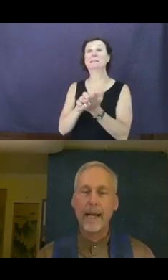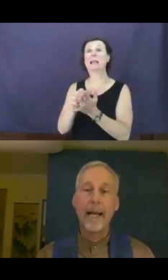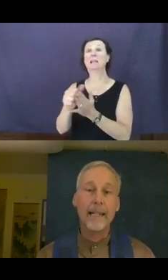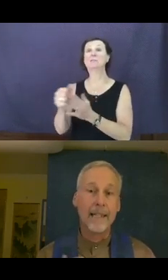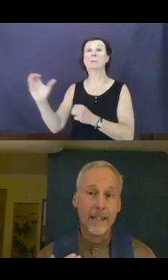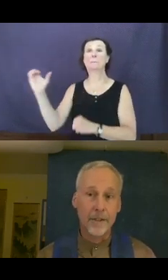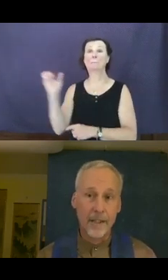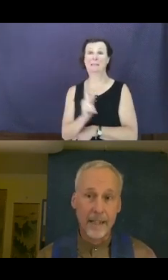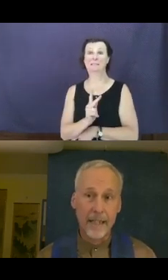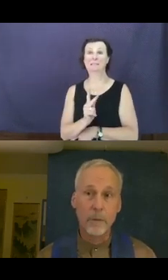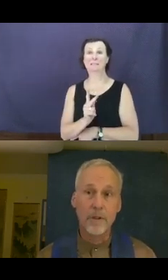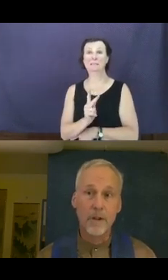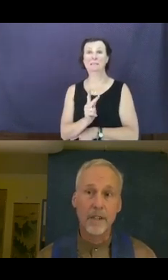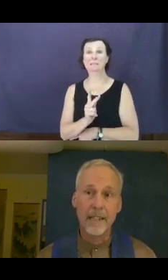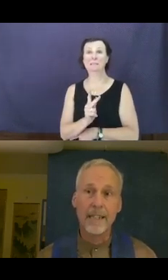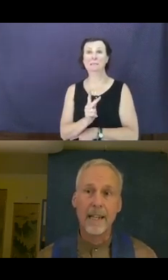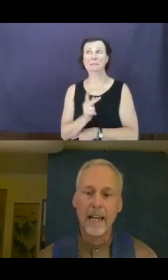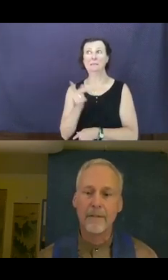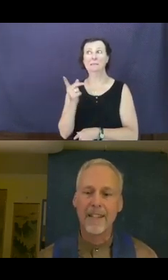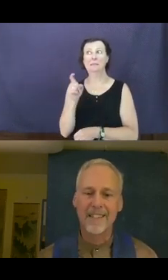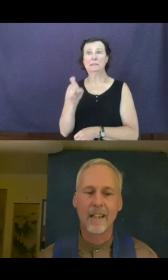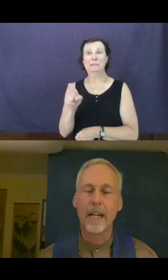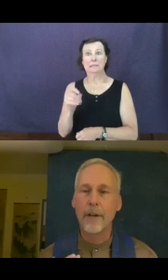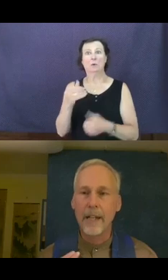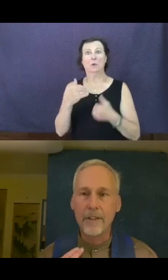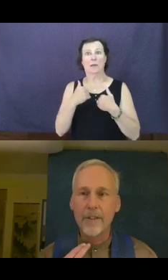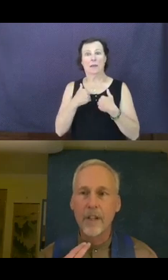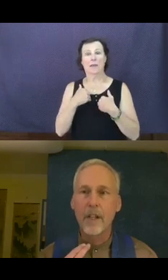and [it] he was going to need to have his larynx